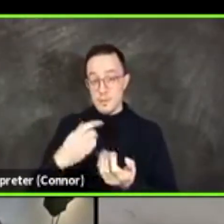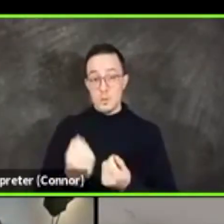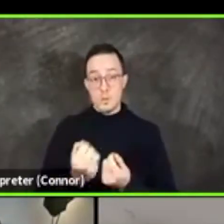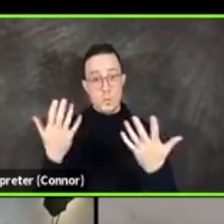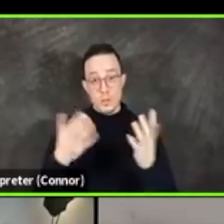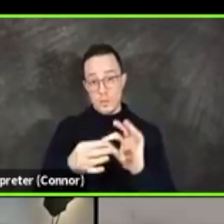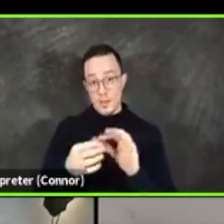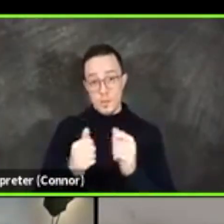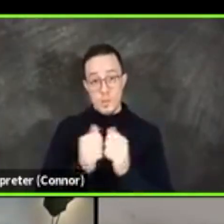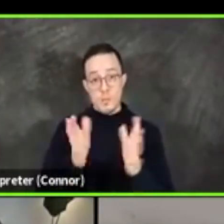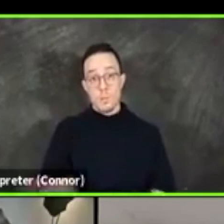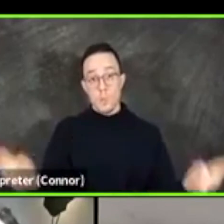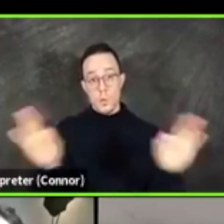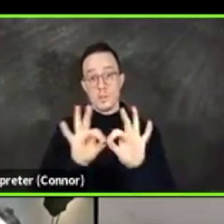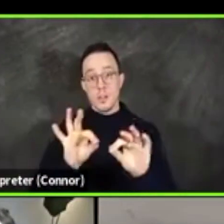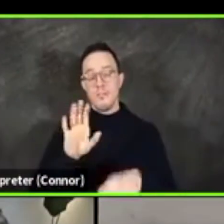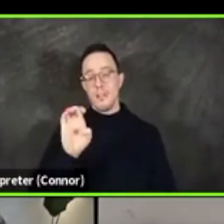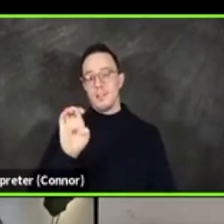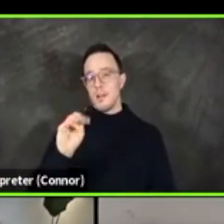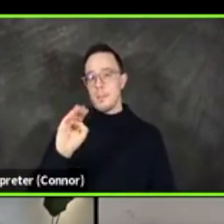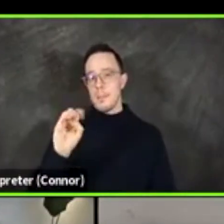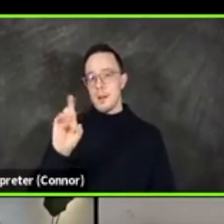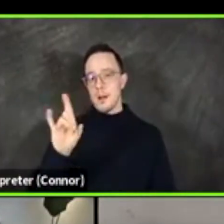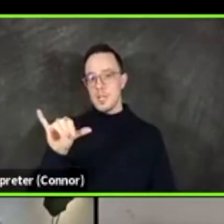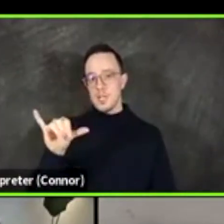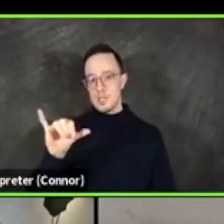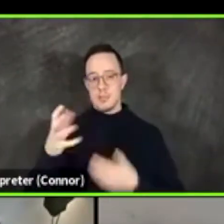OF EMBODYING ALL OF THESE PRACTICES AND I THINK WE'VE ALL SPOKEN TO THAT.